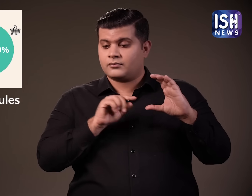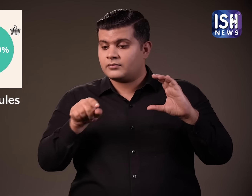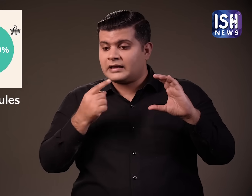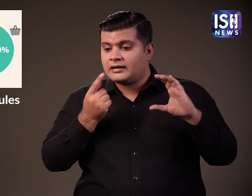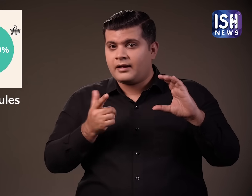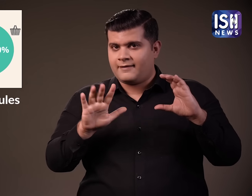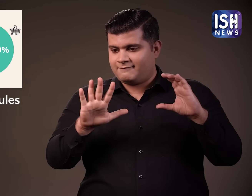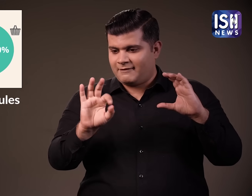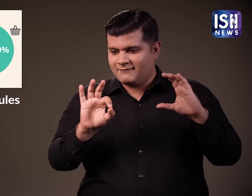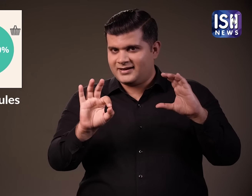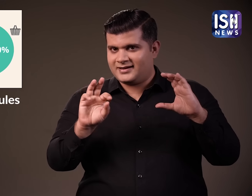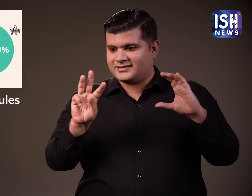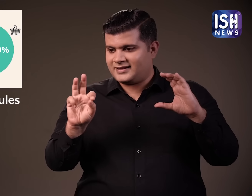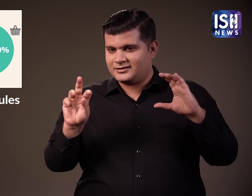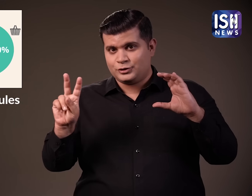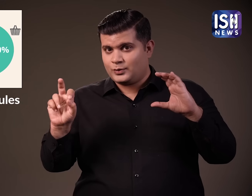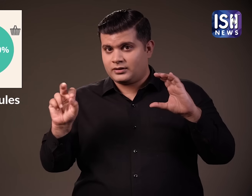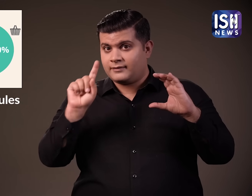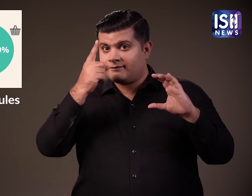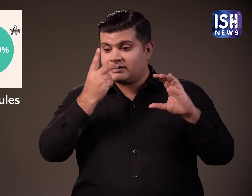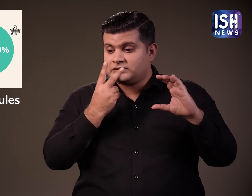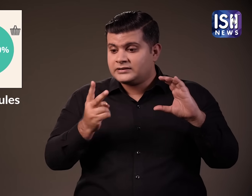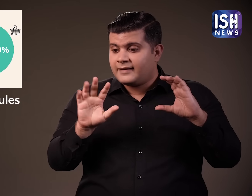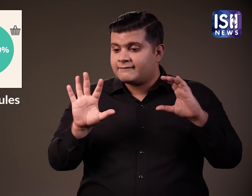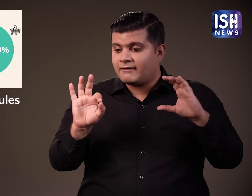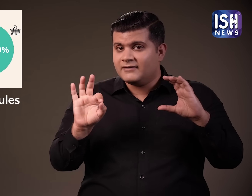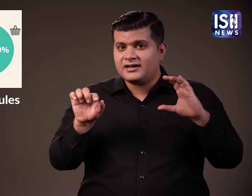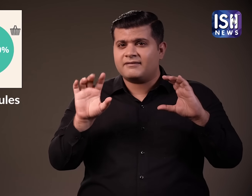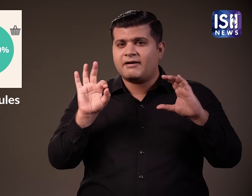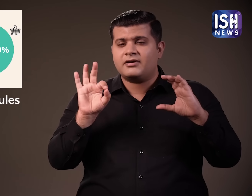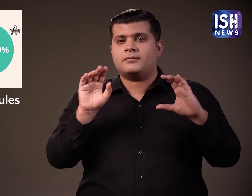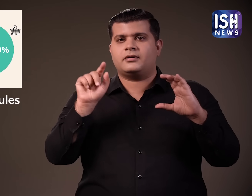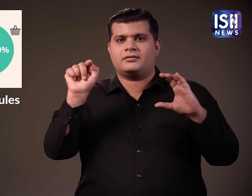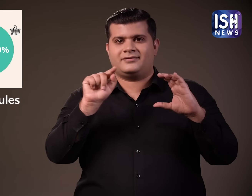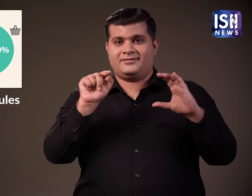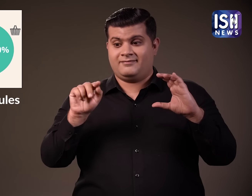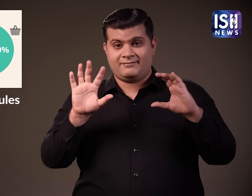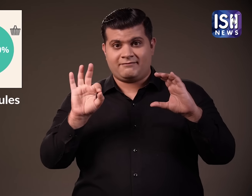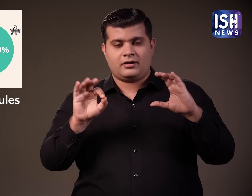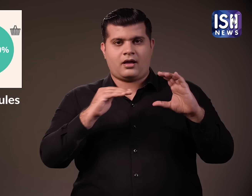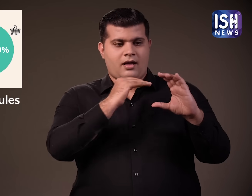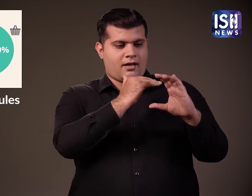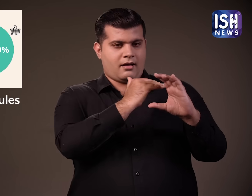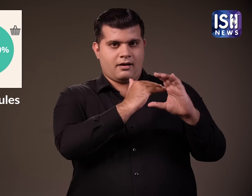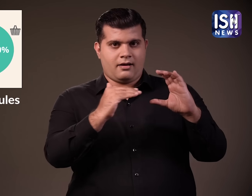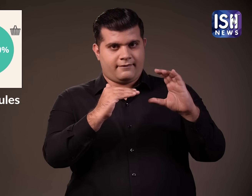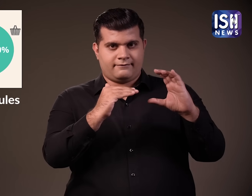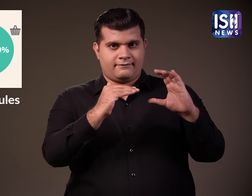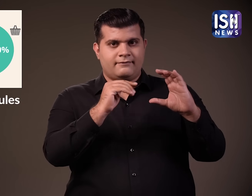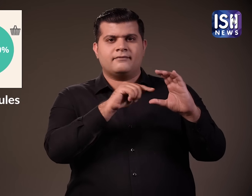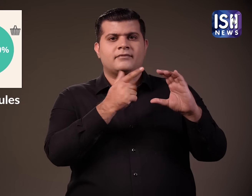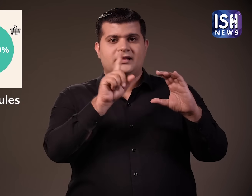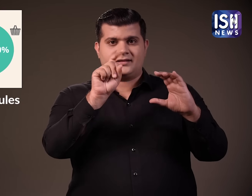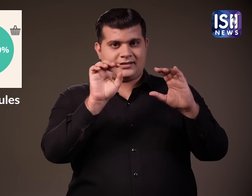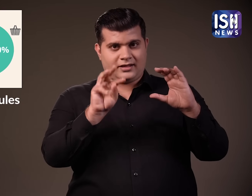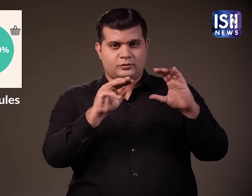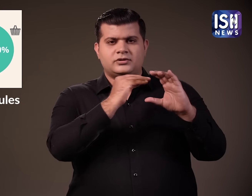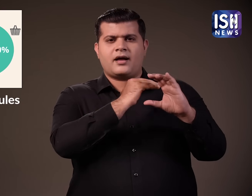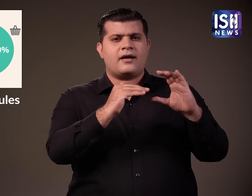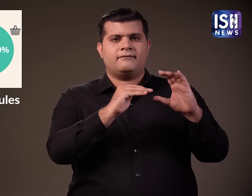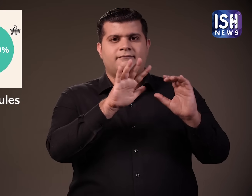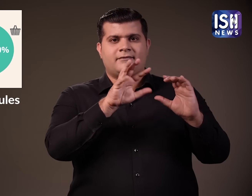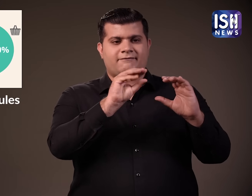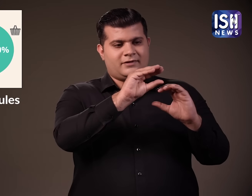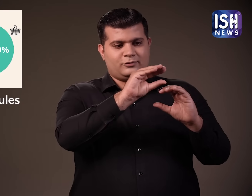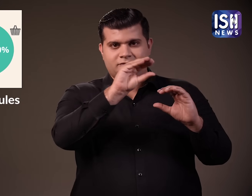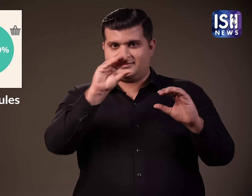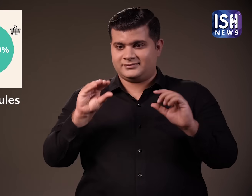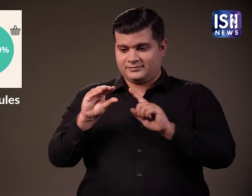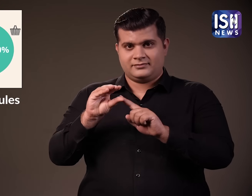50-30-20 rule means allocating 50% of your salary, which is half or ₹5,000